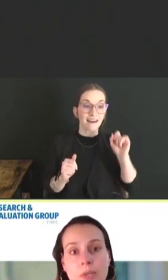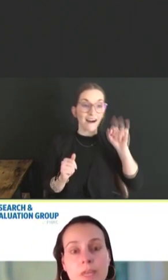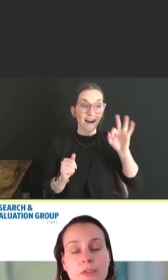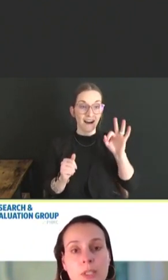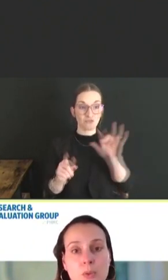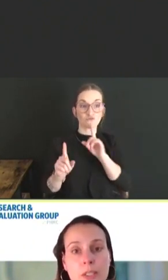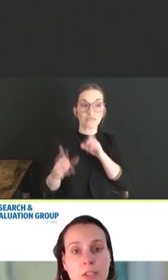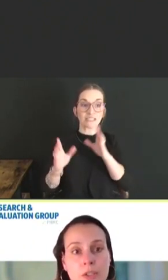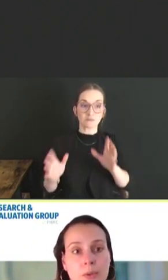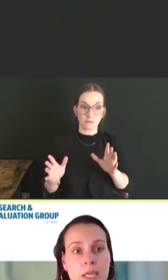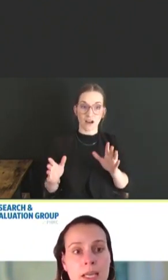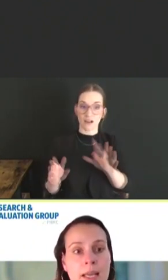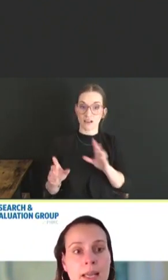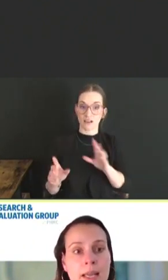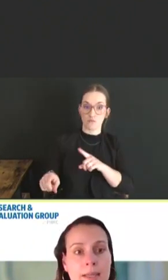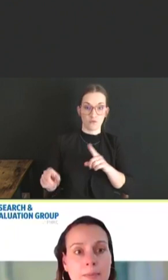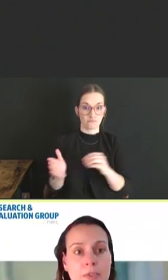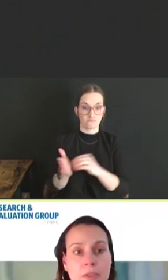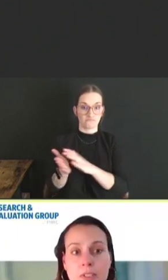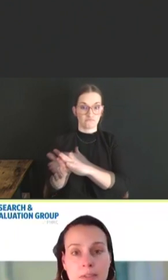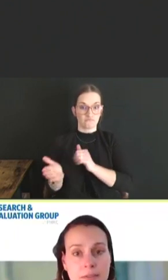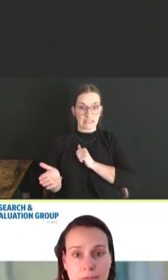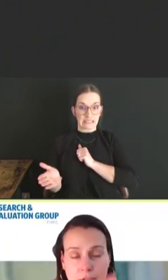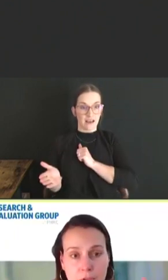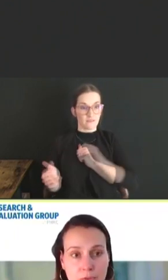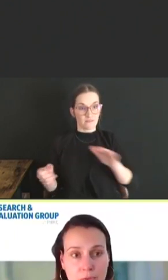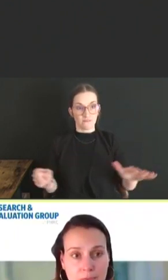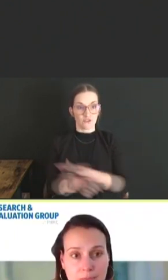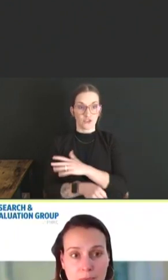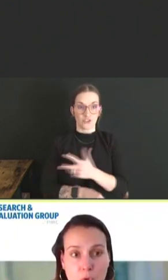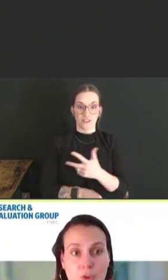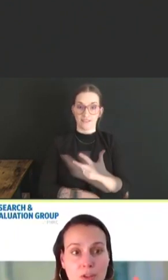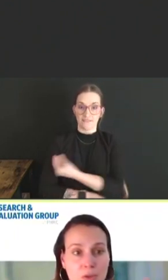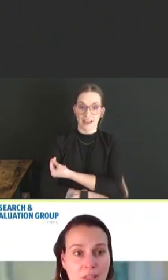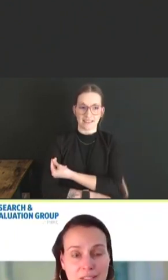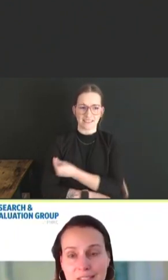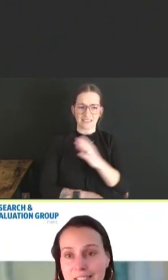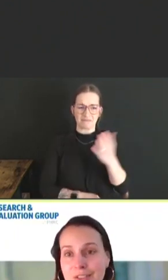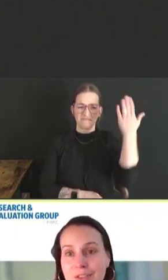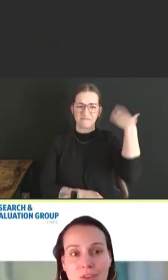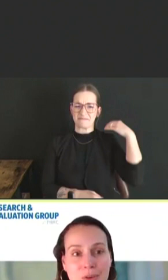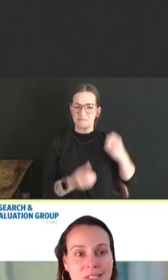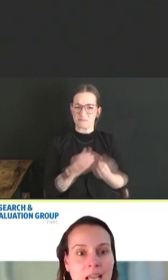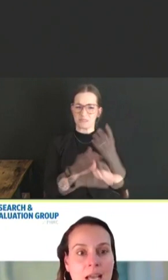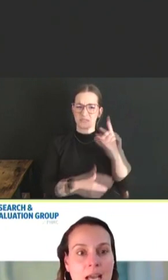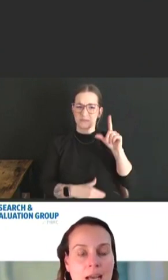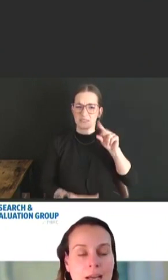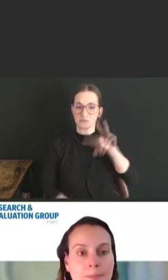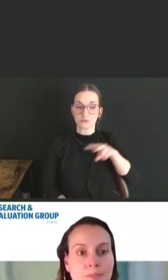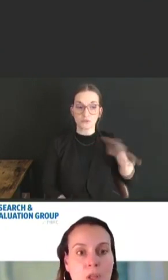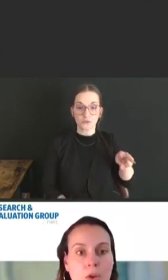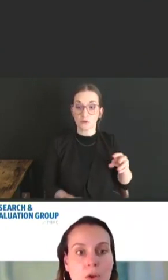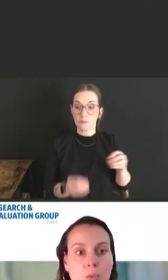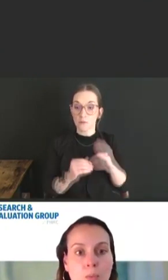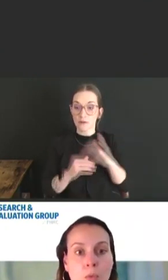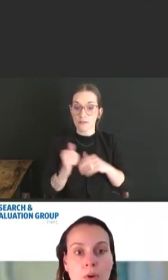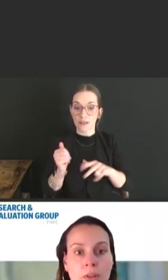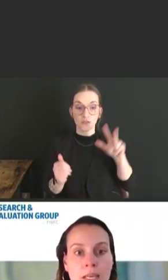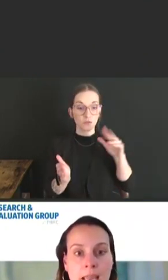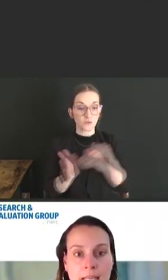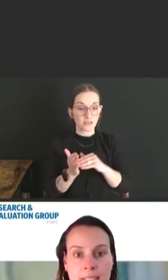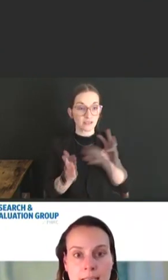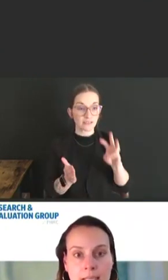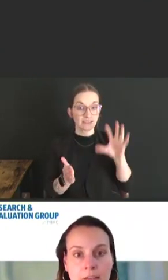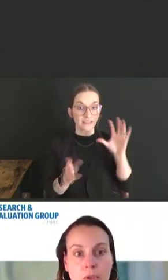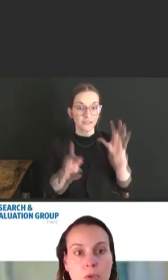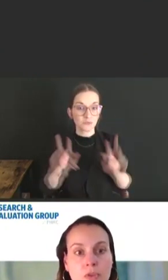spring of 2022. So, this is, you know, more than 3,600 folx. More than eight in 10 of those who